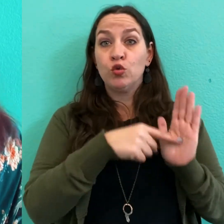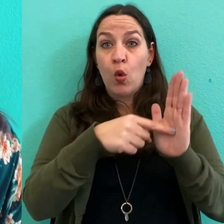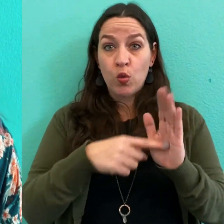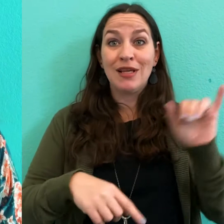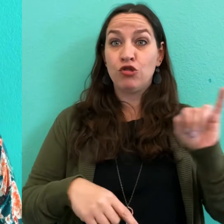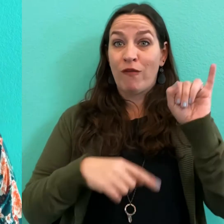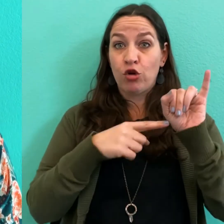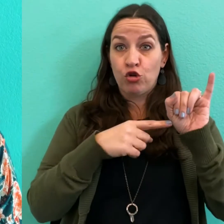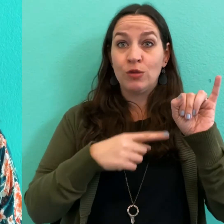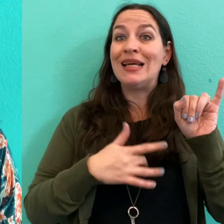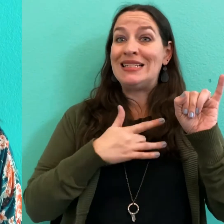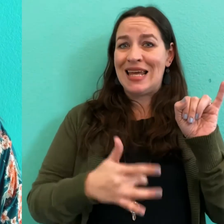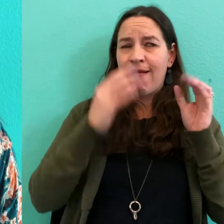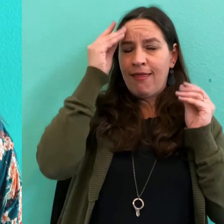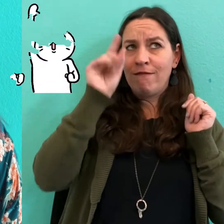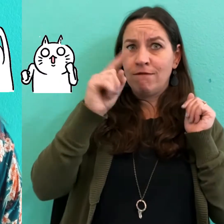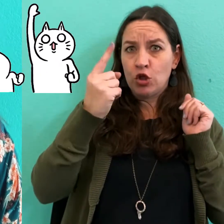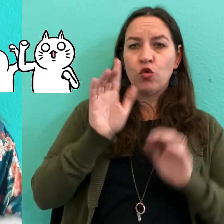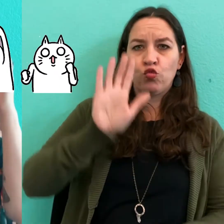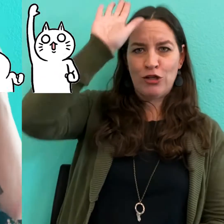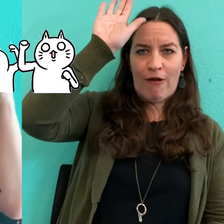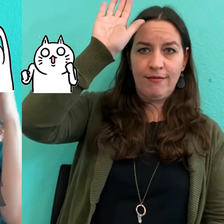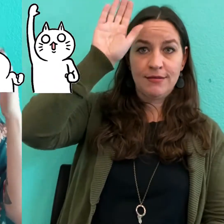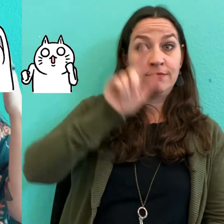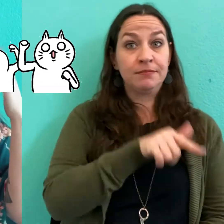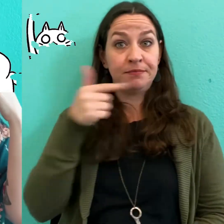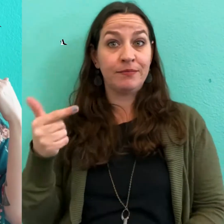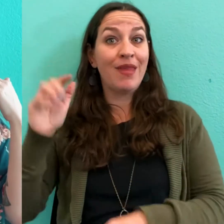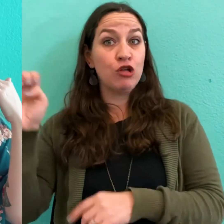On the other hand, extroverts will raise their hand and then figure out what they want to say.